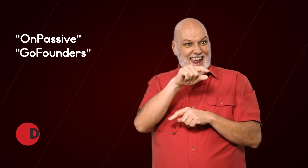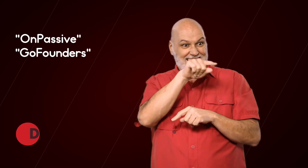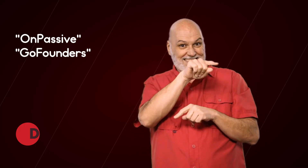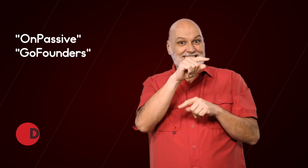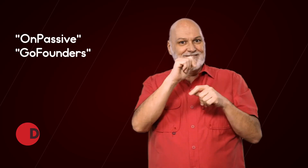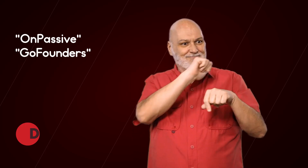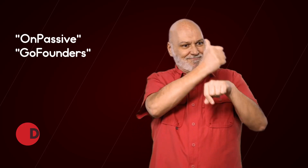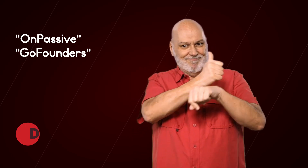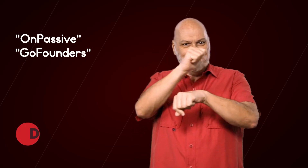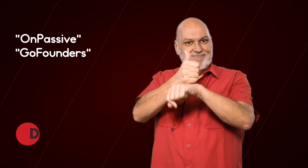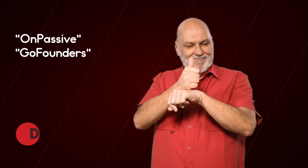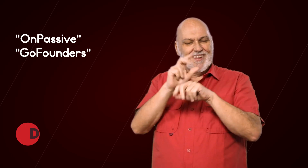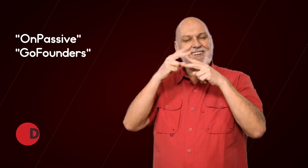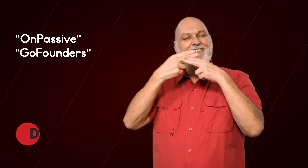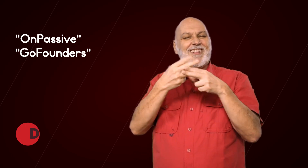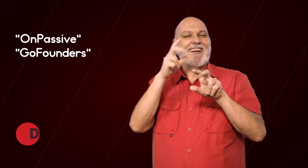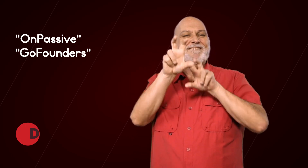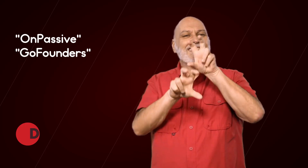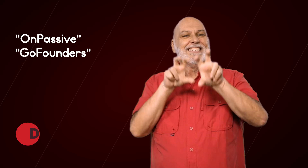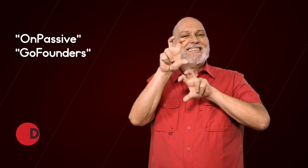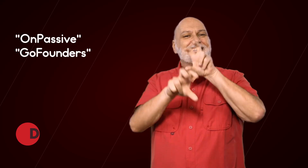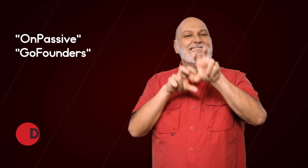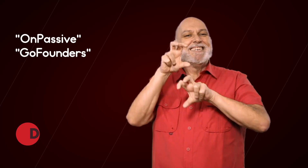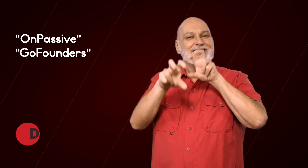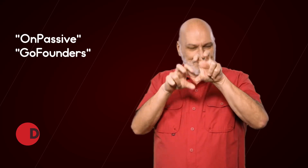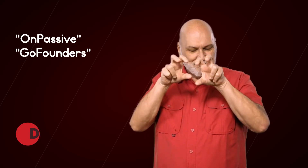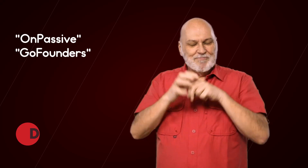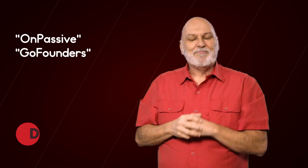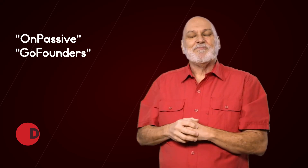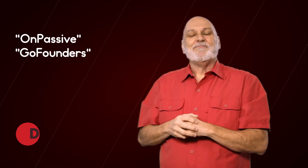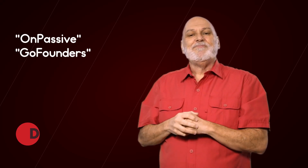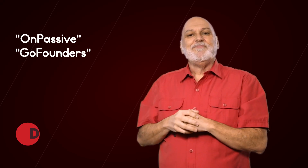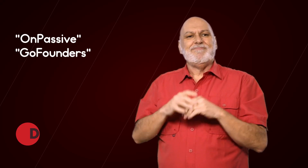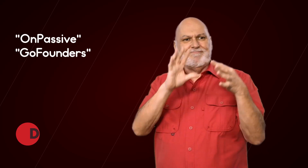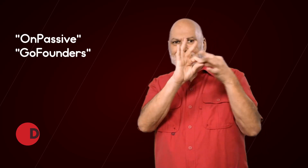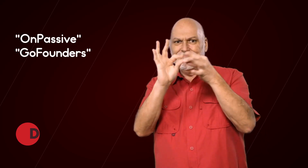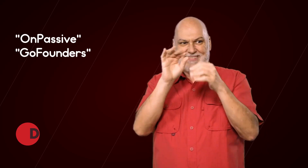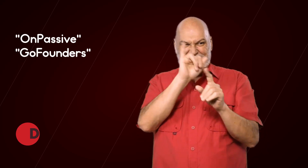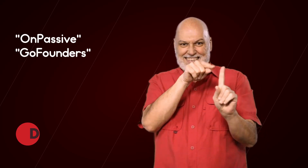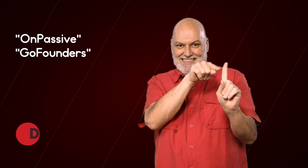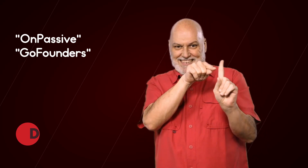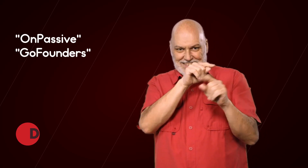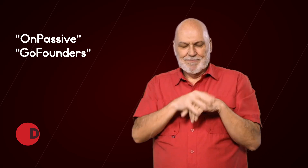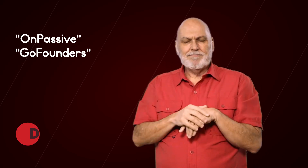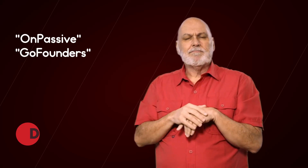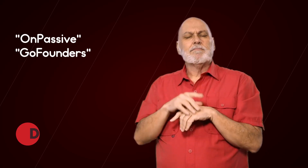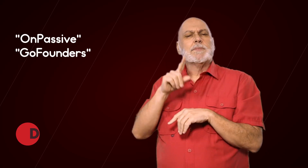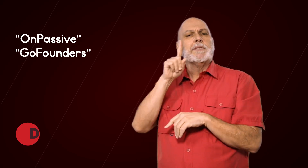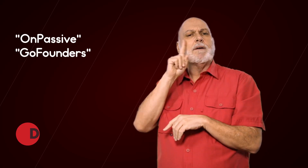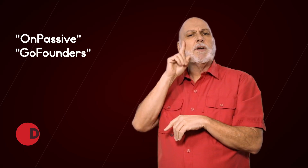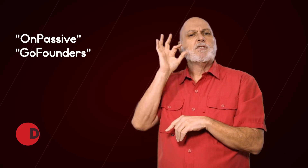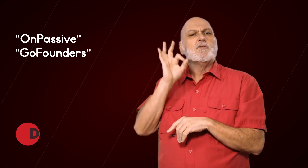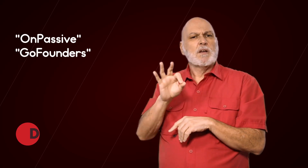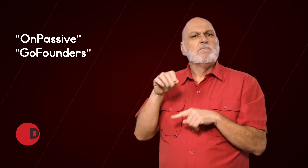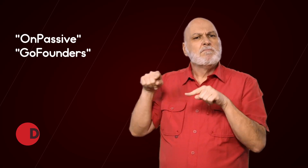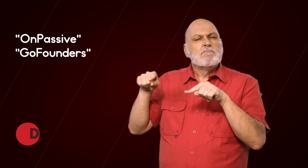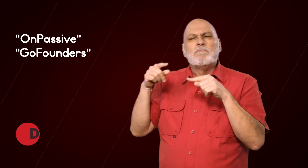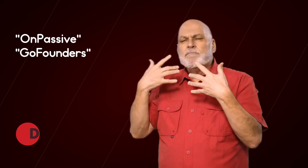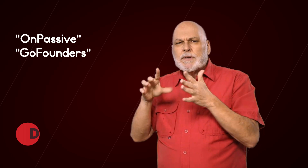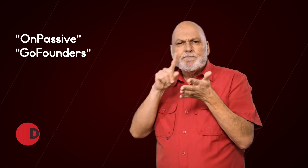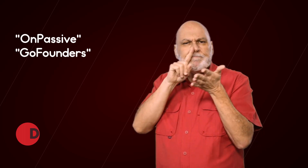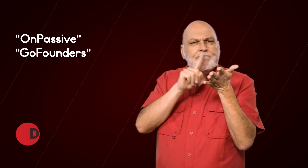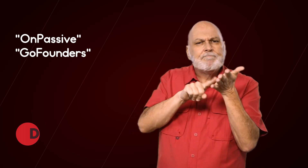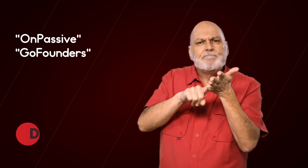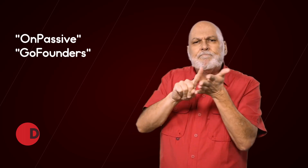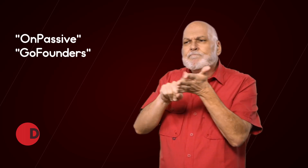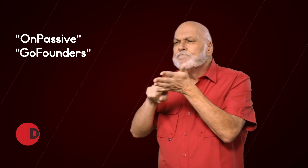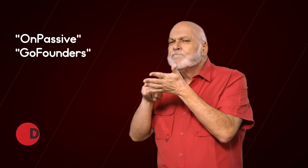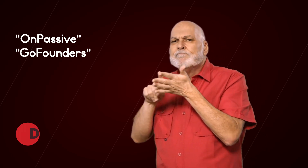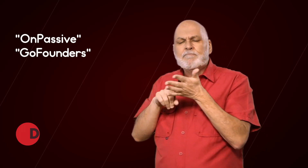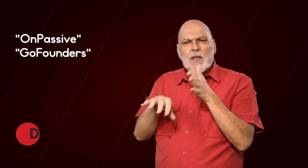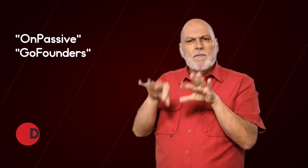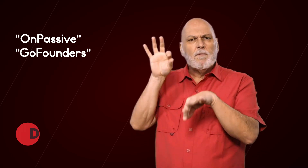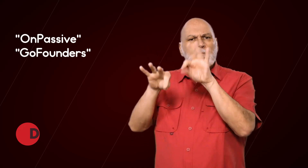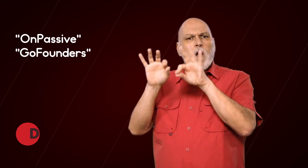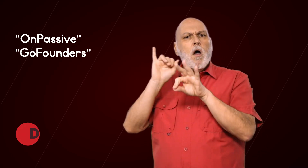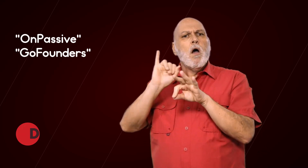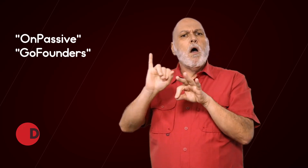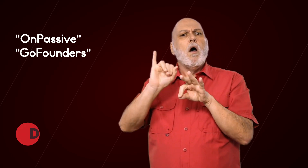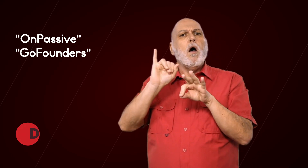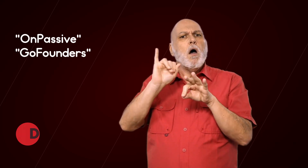DeafDots did an investigation and found that these companies were